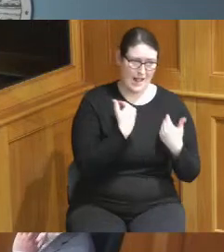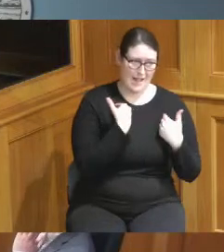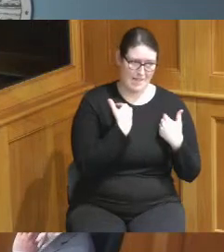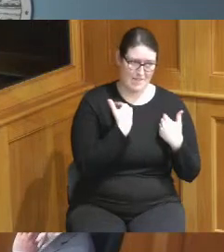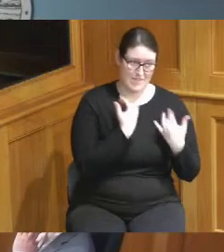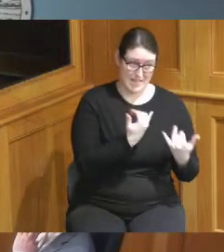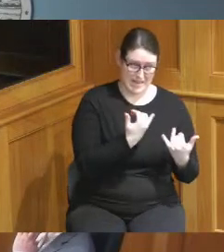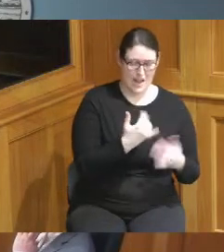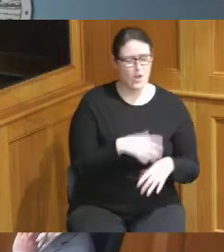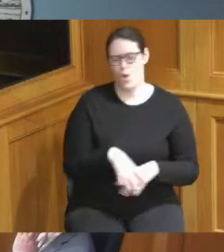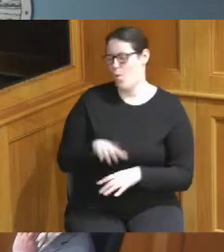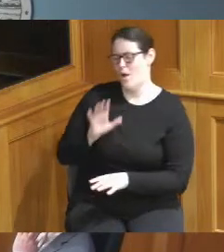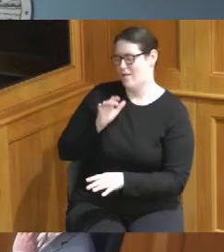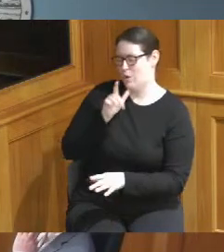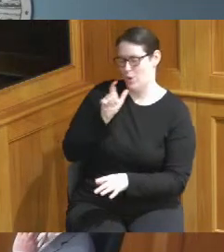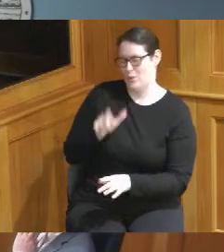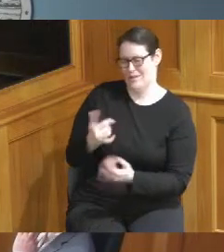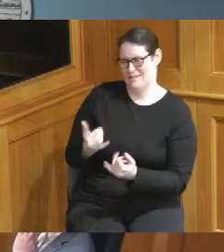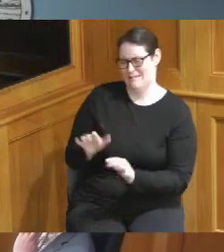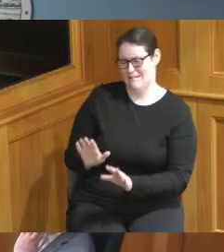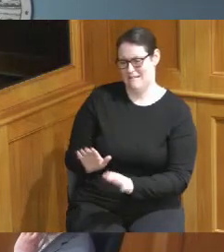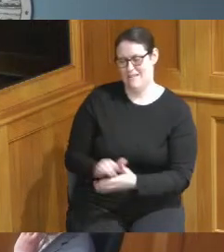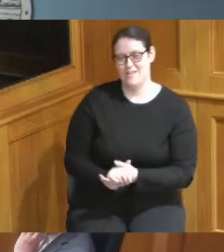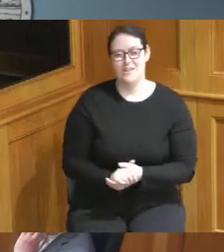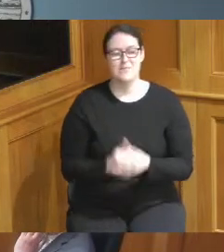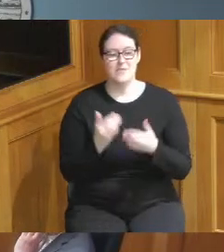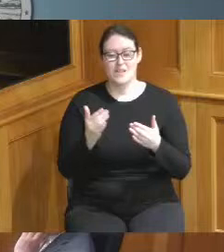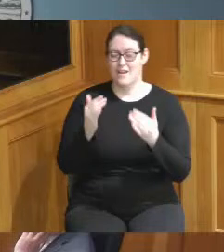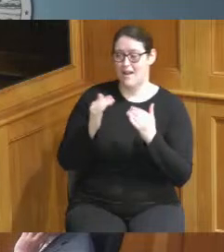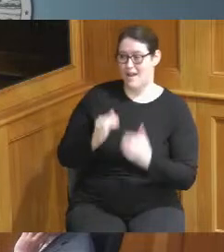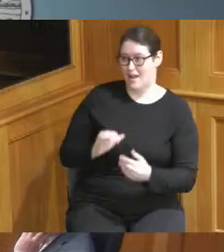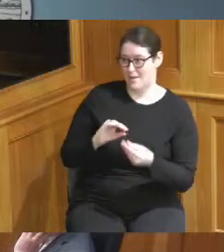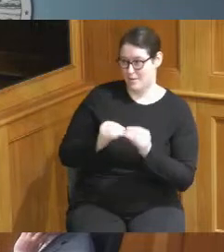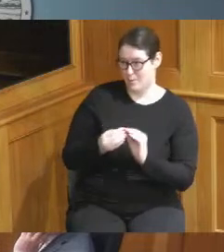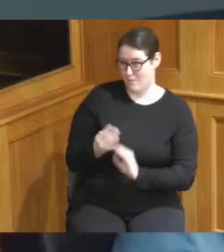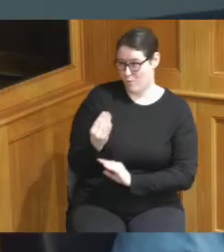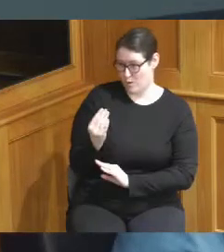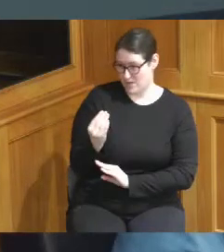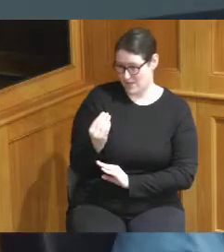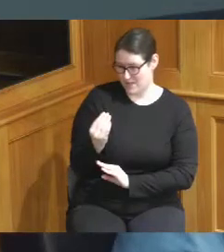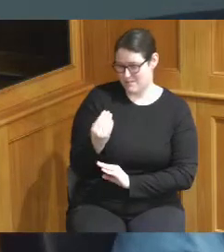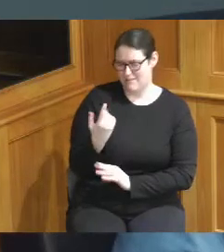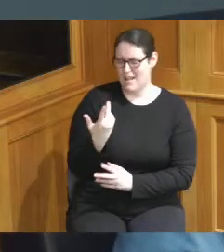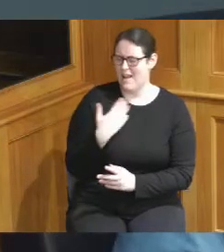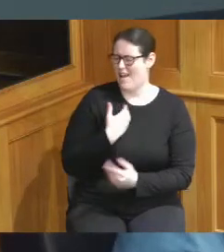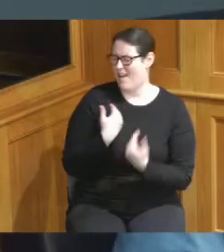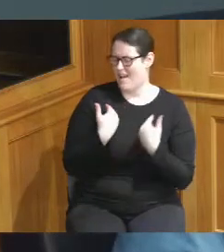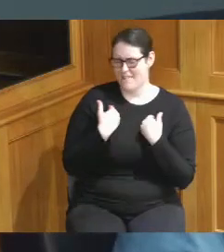all the way around but I don't want to miss that mark so I wanted to highlight that Mr Aluotto I